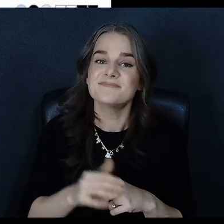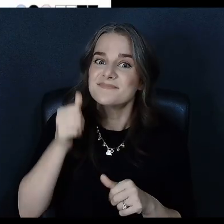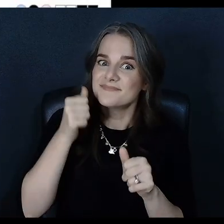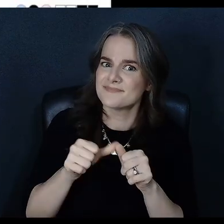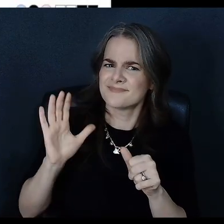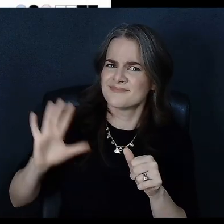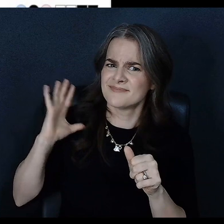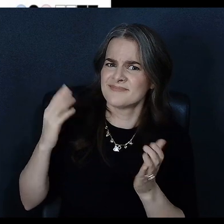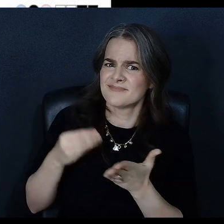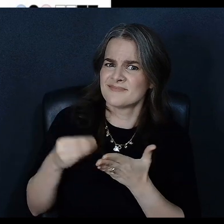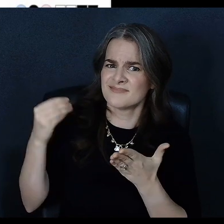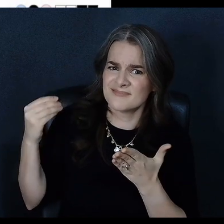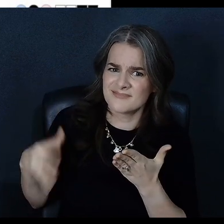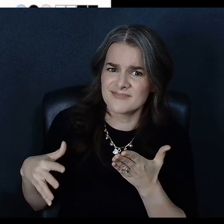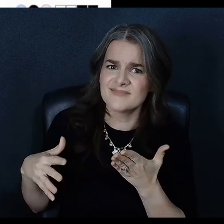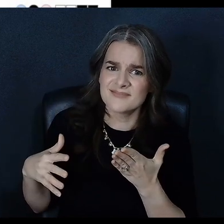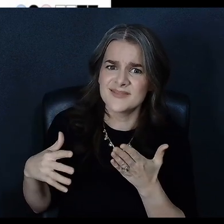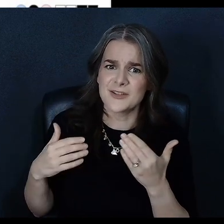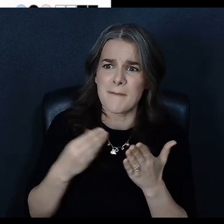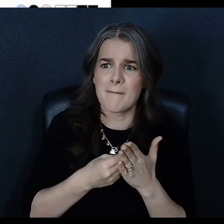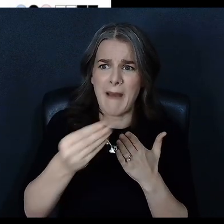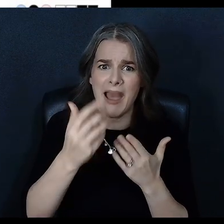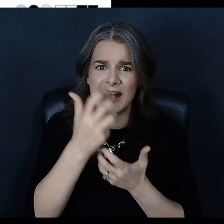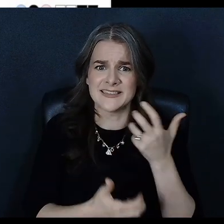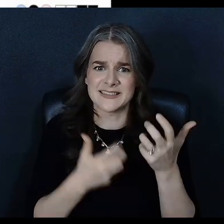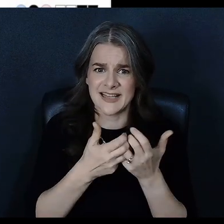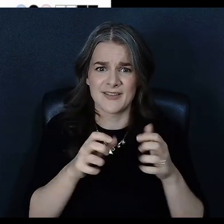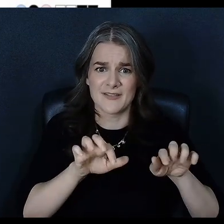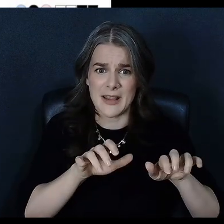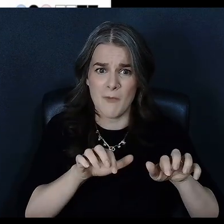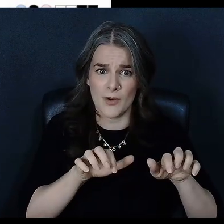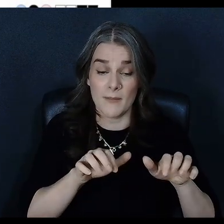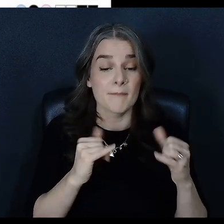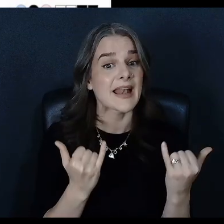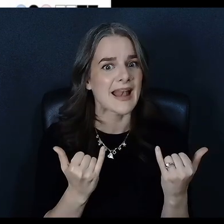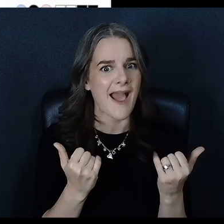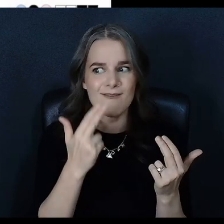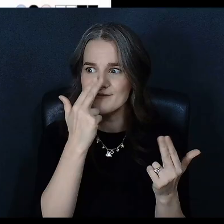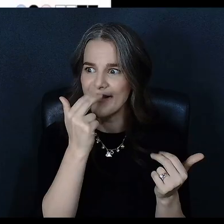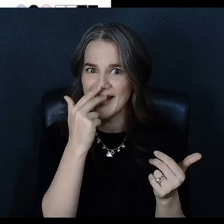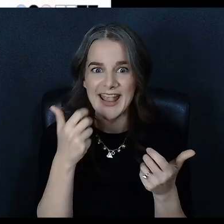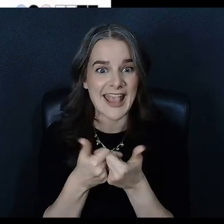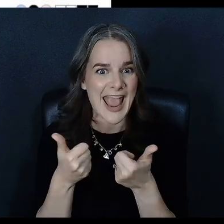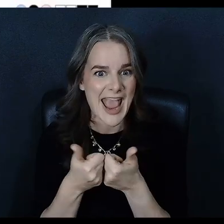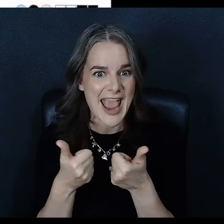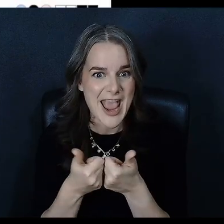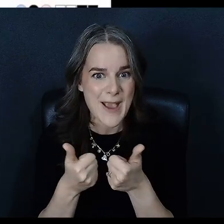But now a lot of gaming keyboards are very similar to adapted keyboards we might use.